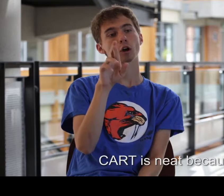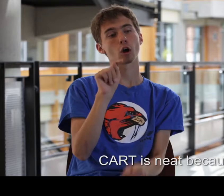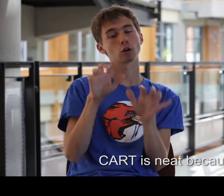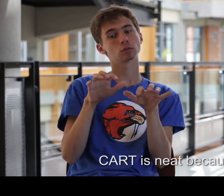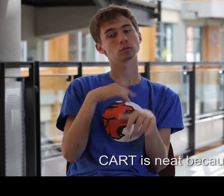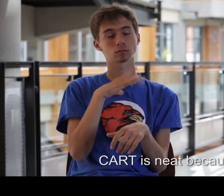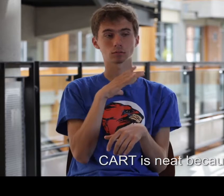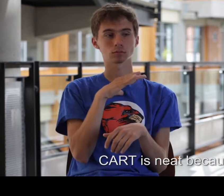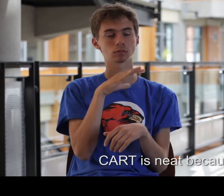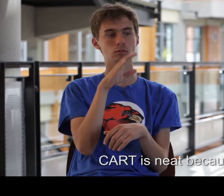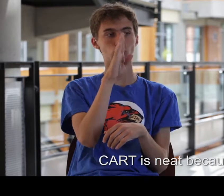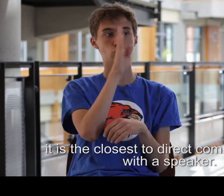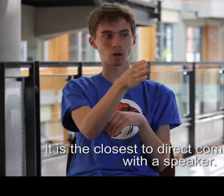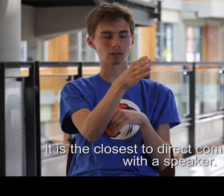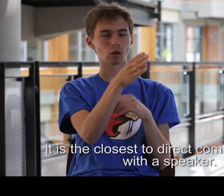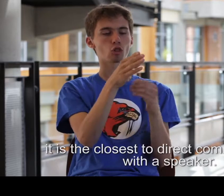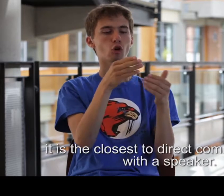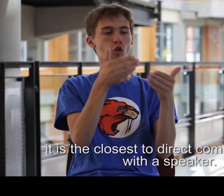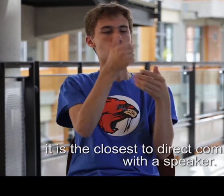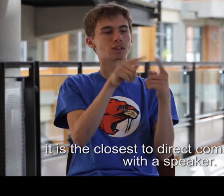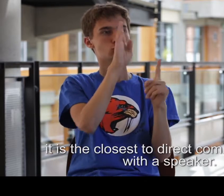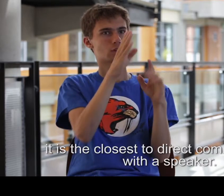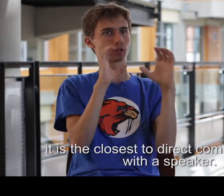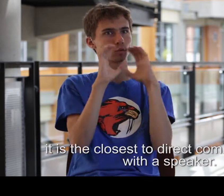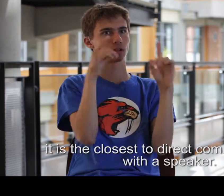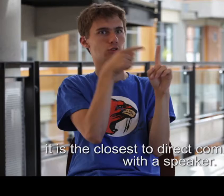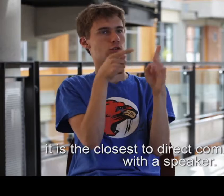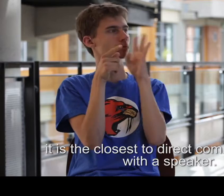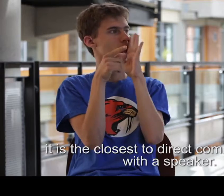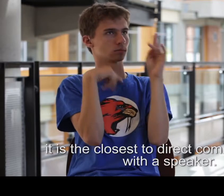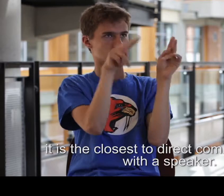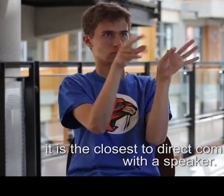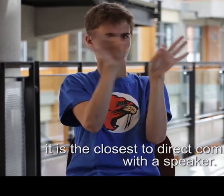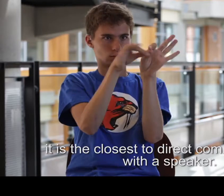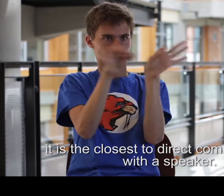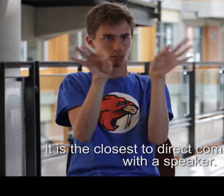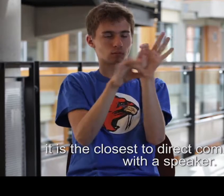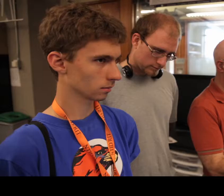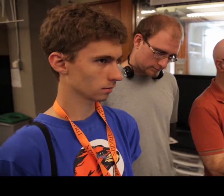to deliver content in a more interactive way. Where the caption is, I get the material back,